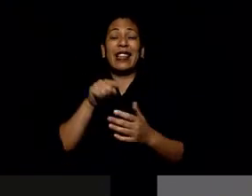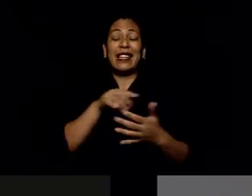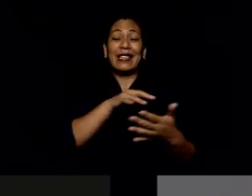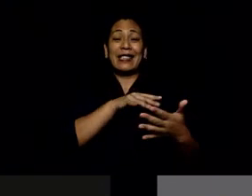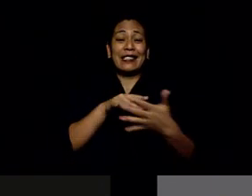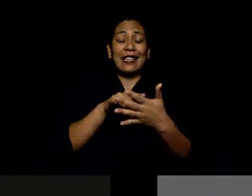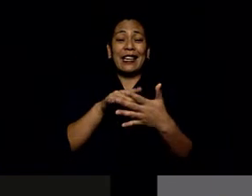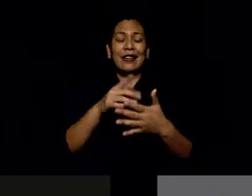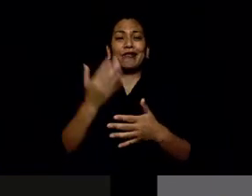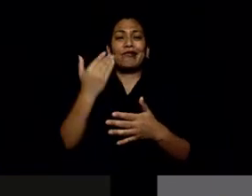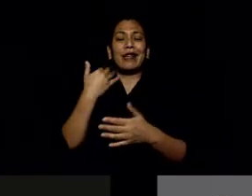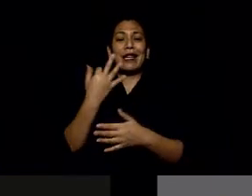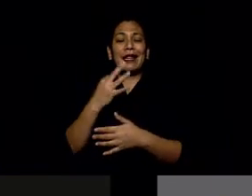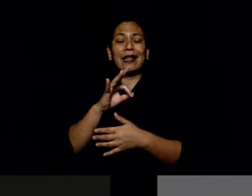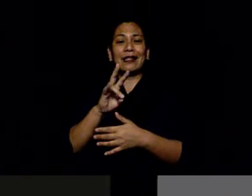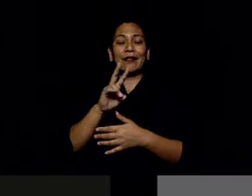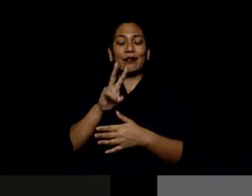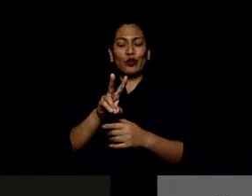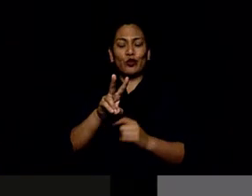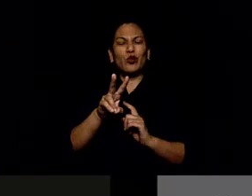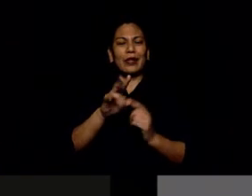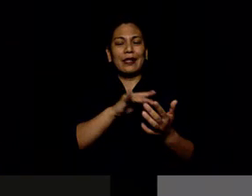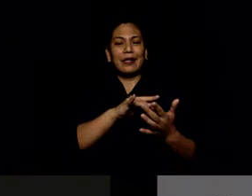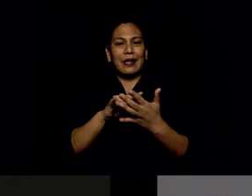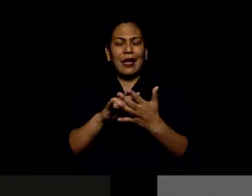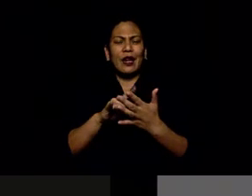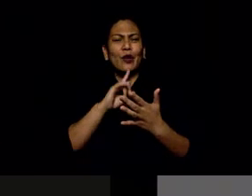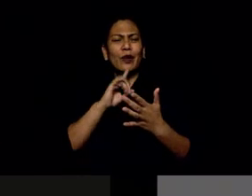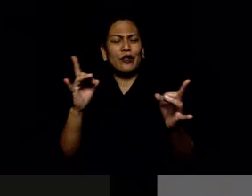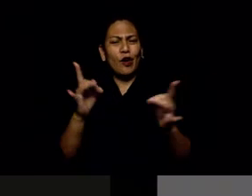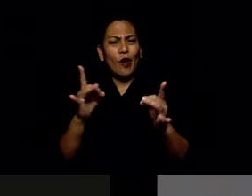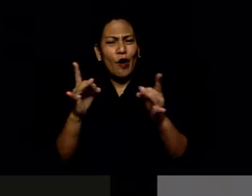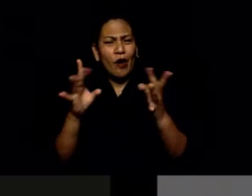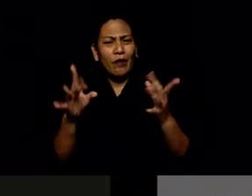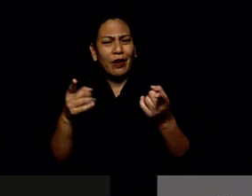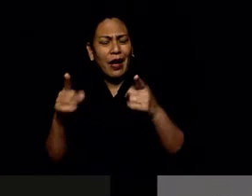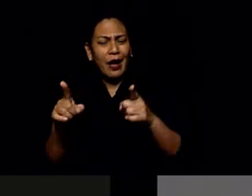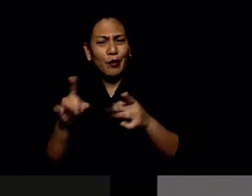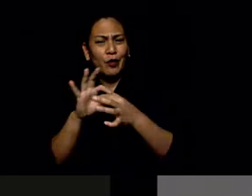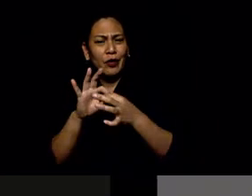For me, it's a great tragedy of human history because